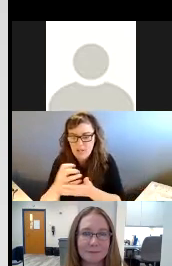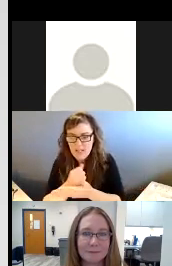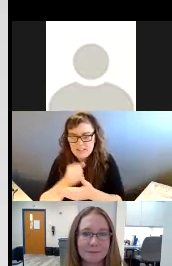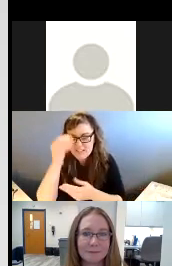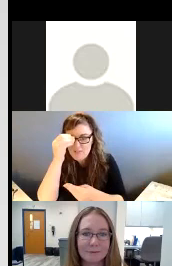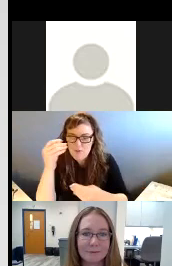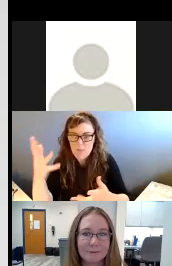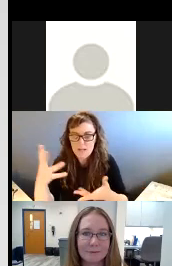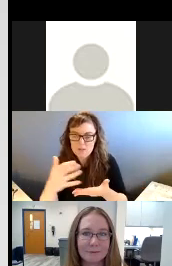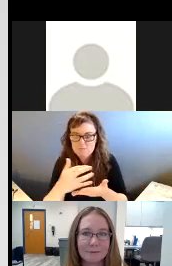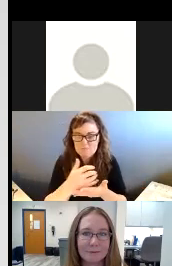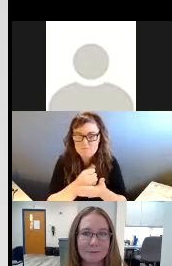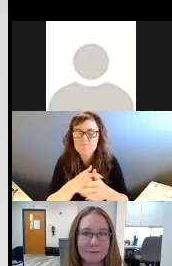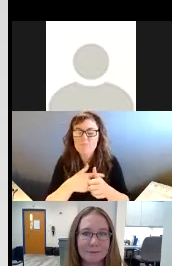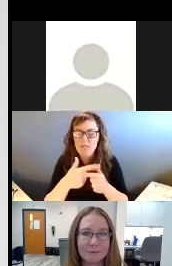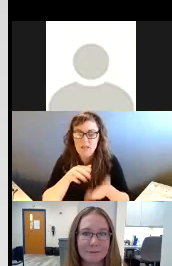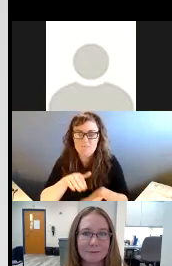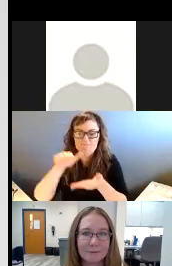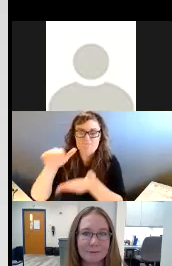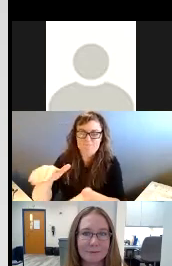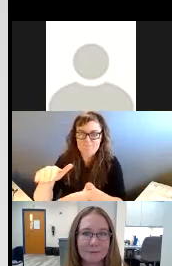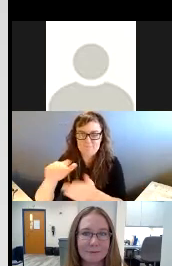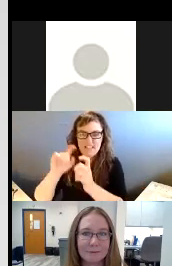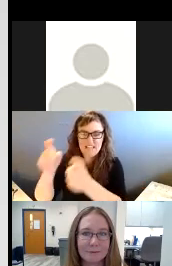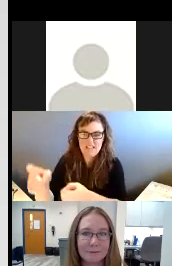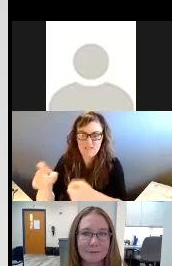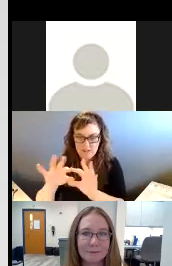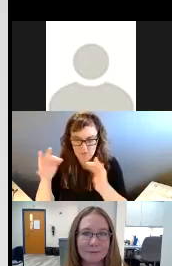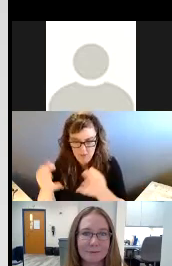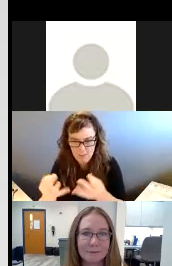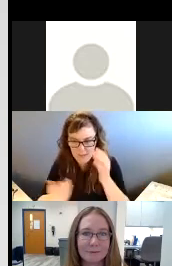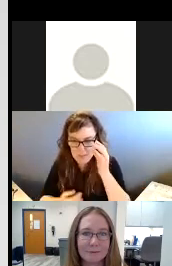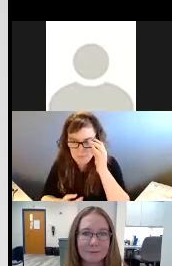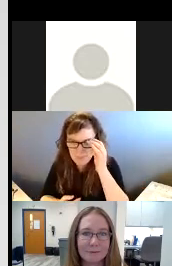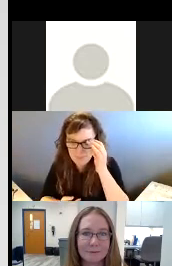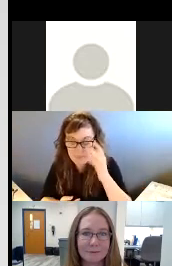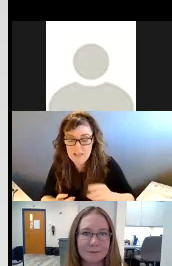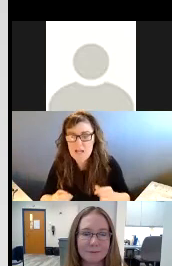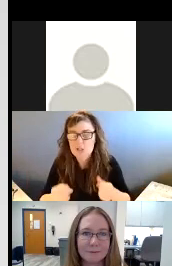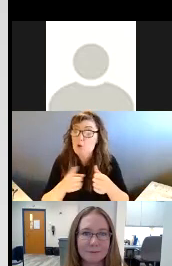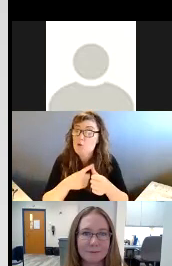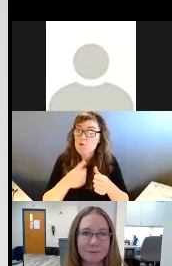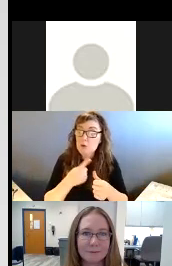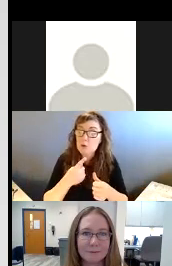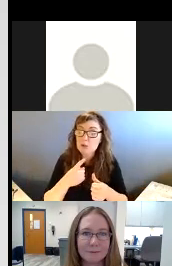THE FAMILY AS FAR AS HERE IS WHAT IT IS, HERE IS THE BENEFIT. FIRST, THE CLINICIAN OR THE PRIMARY THERAPIST THAT